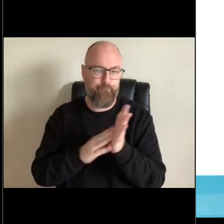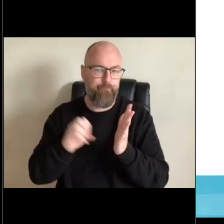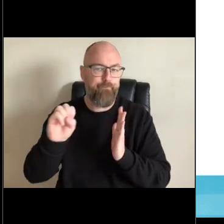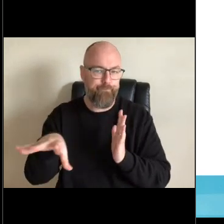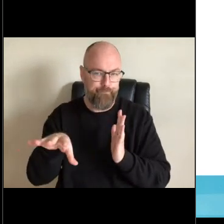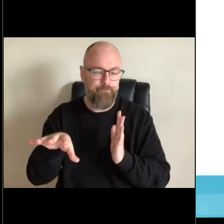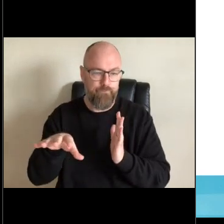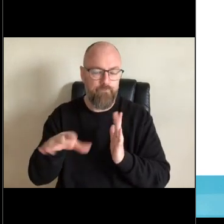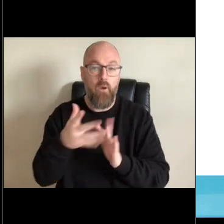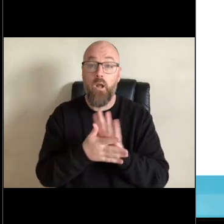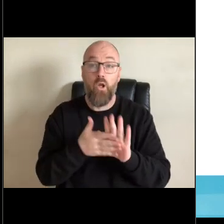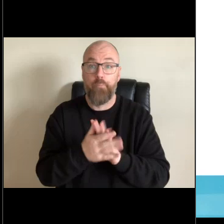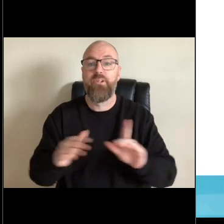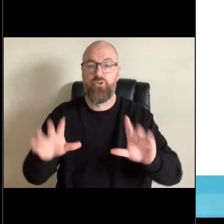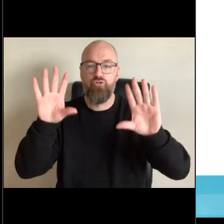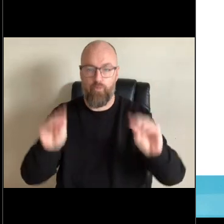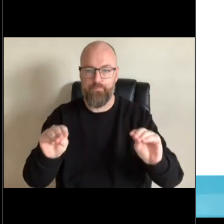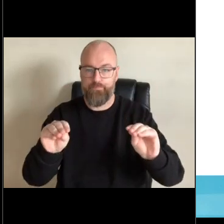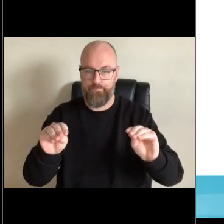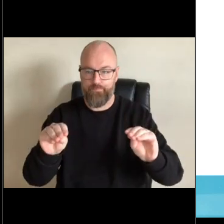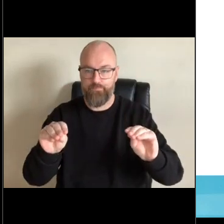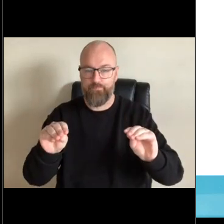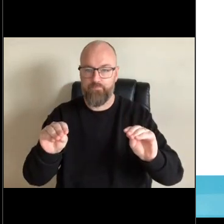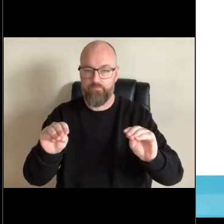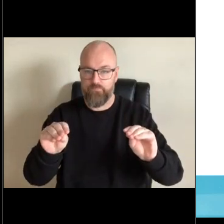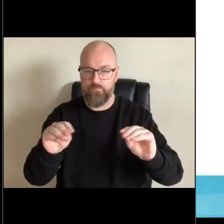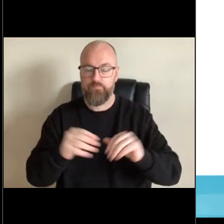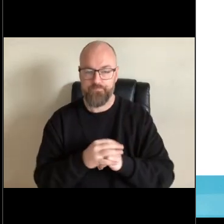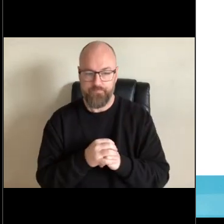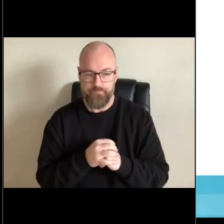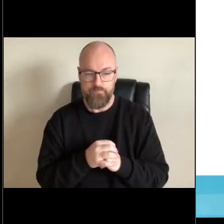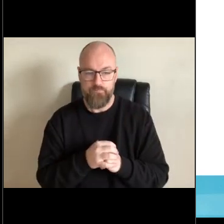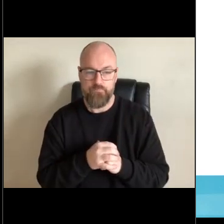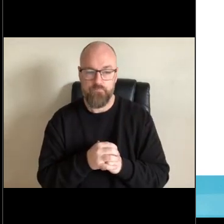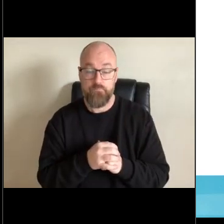stops the proceedings going any further and of course that has the benefit to the other party